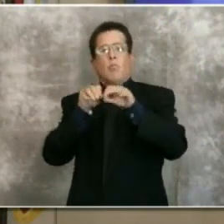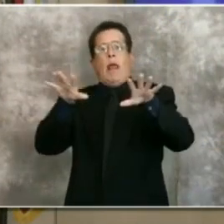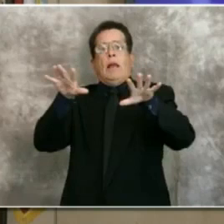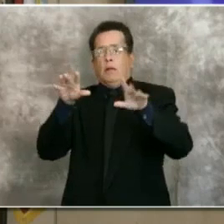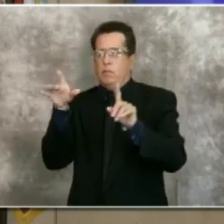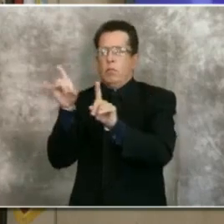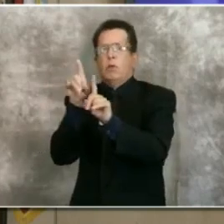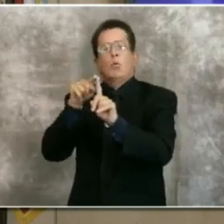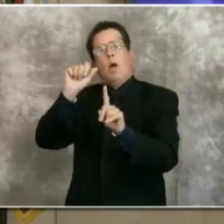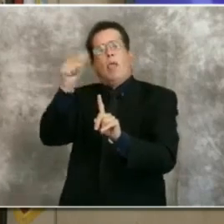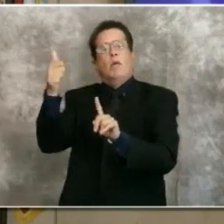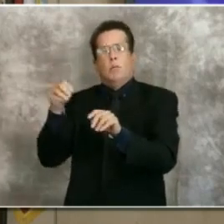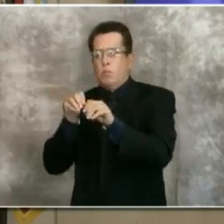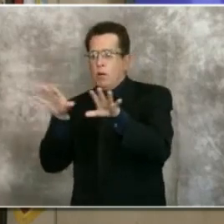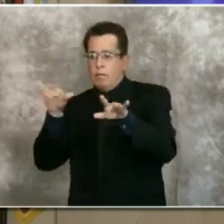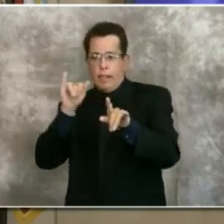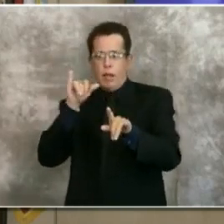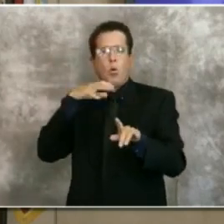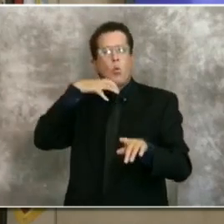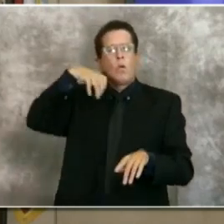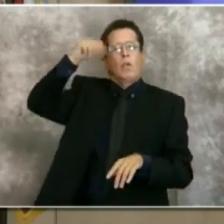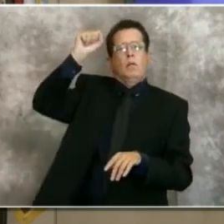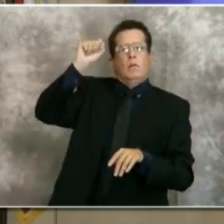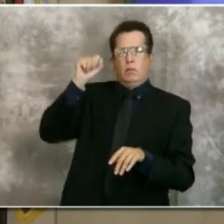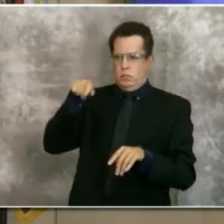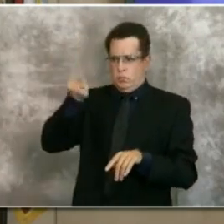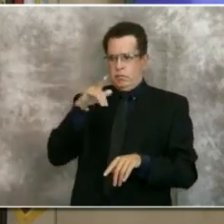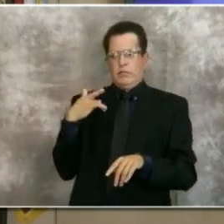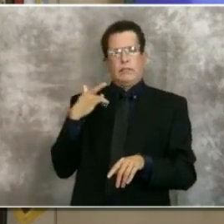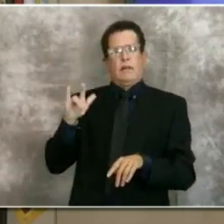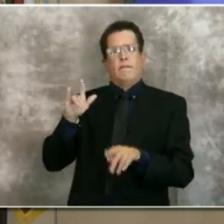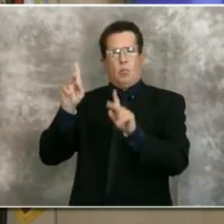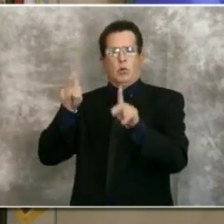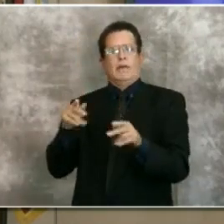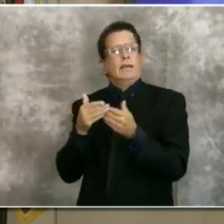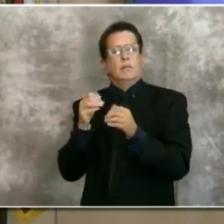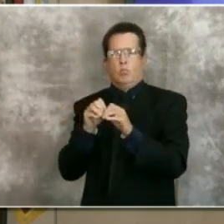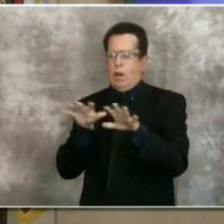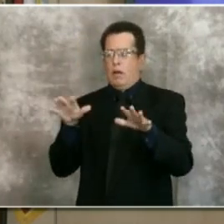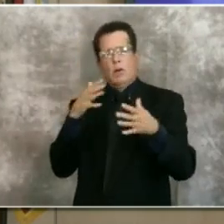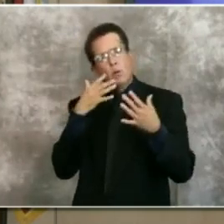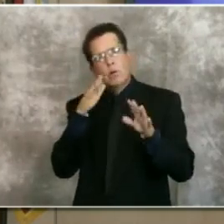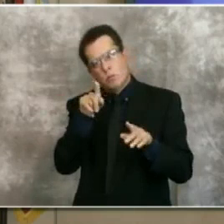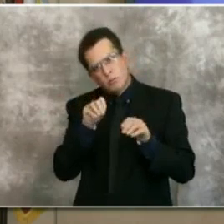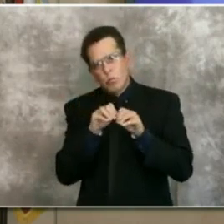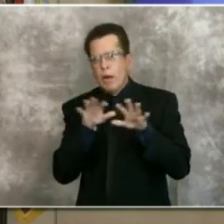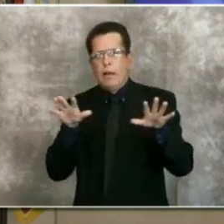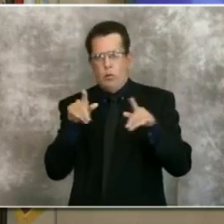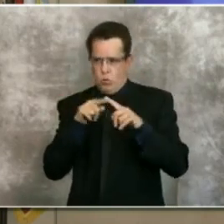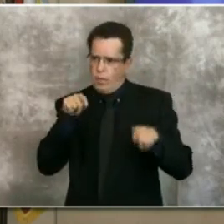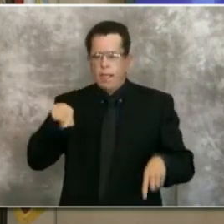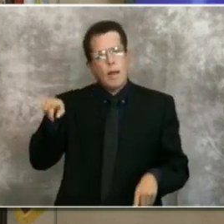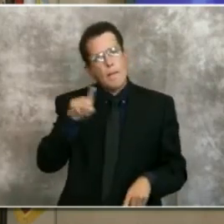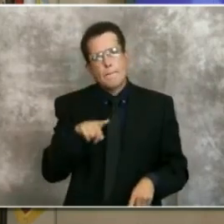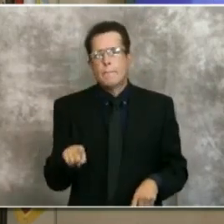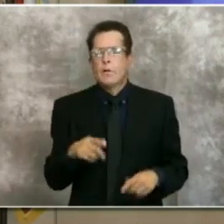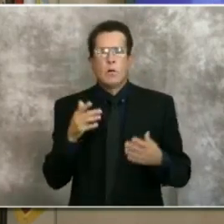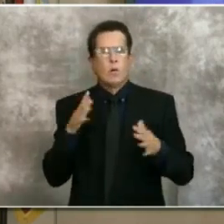LET'S GO AHEAD AND LISTEN AT REST OF THEIR LIVES. AND WE DON'T WANT THEM TO SPREAD THE DISEASE TO OTHERS.